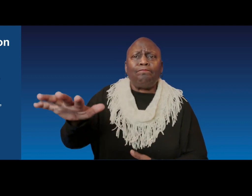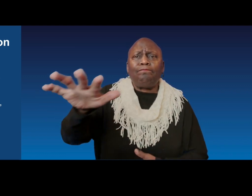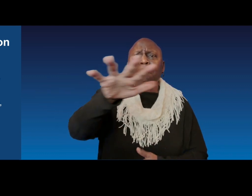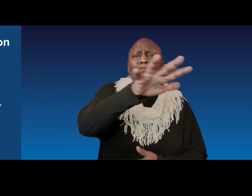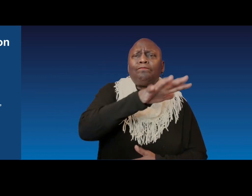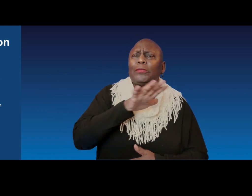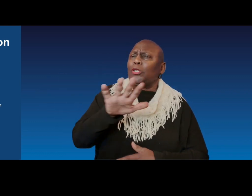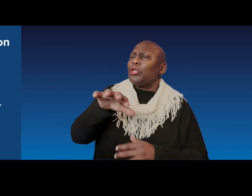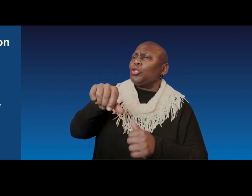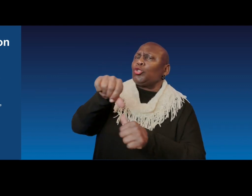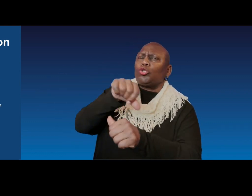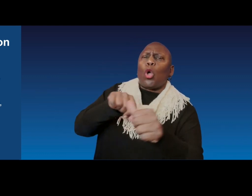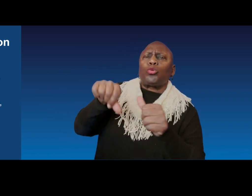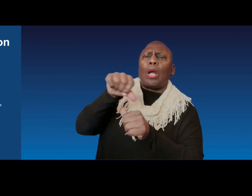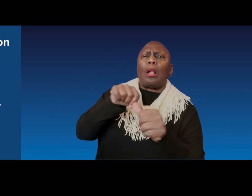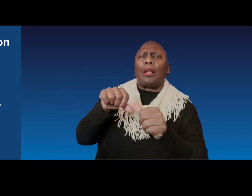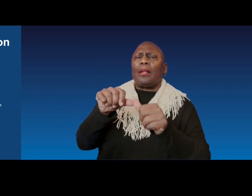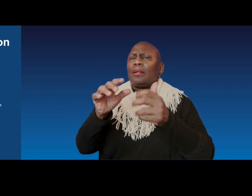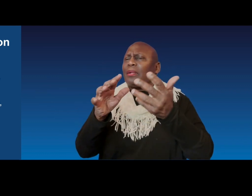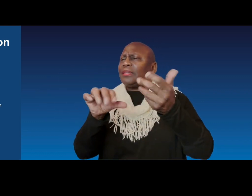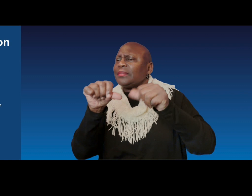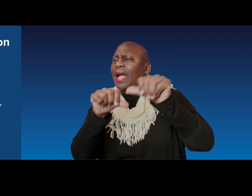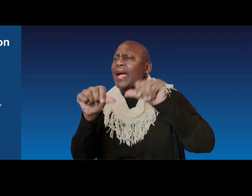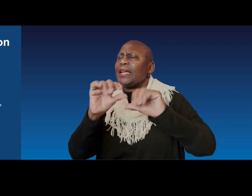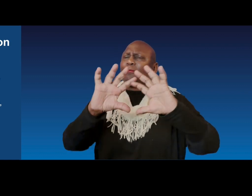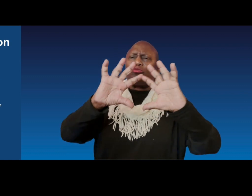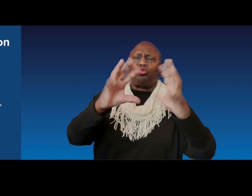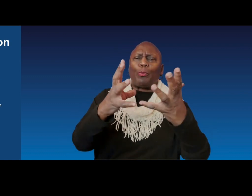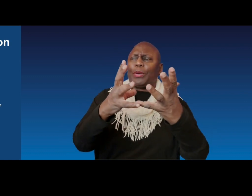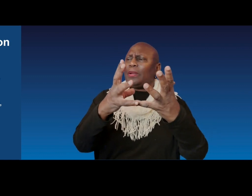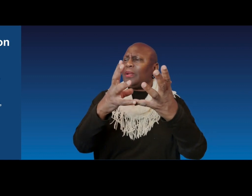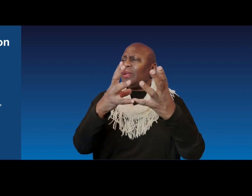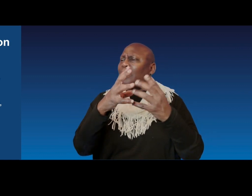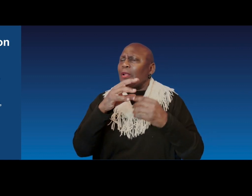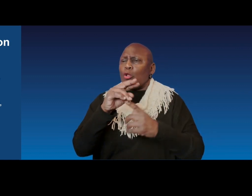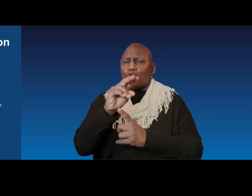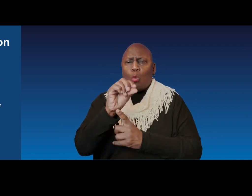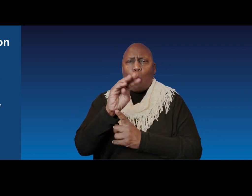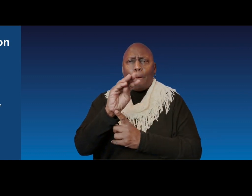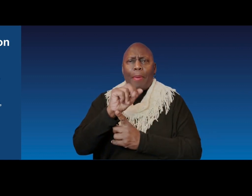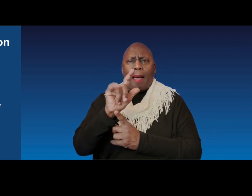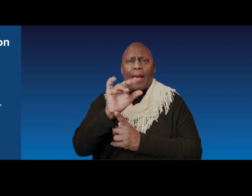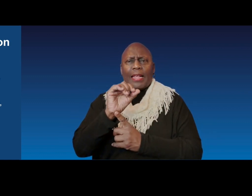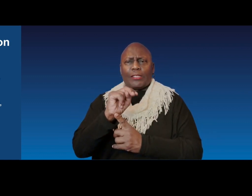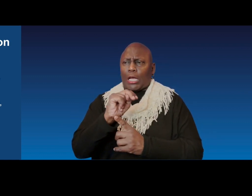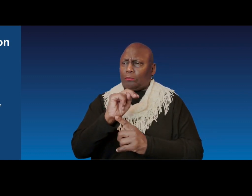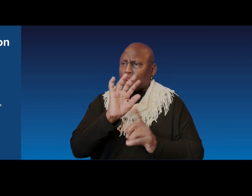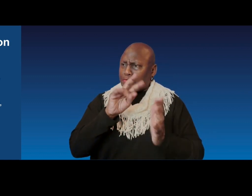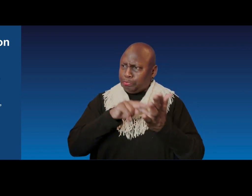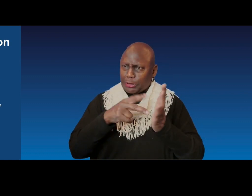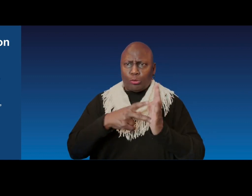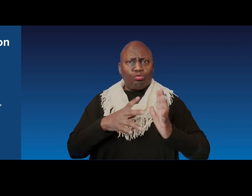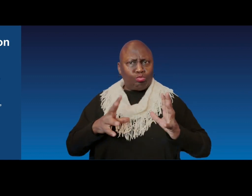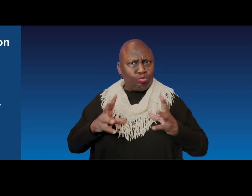That's how in social contexts, normalization means the acceptance